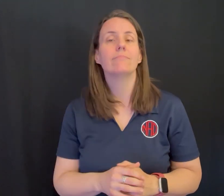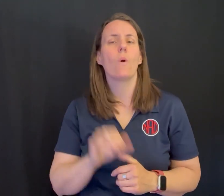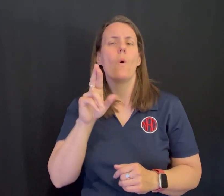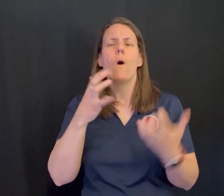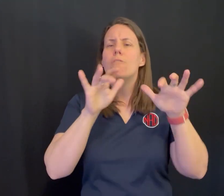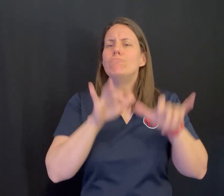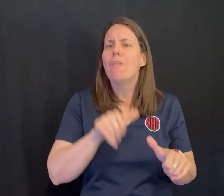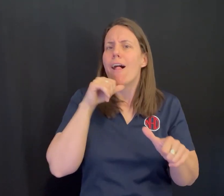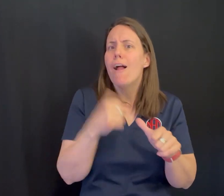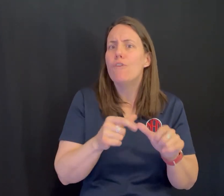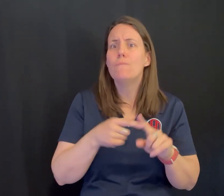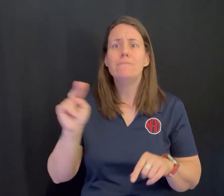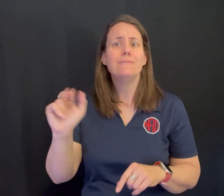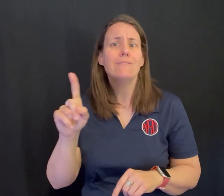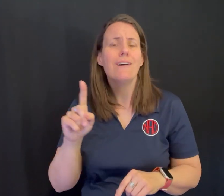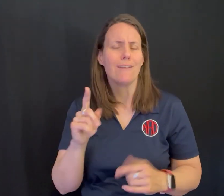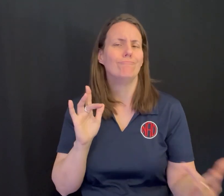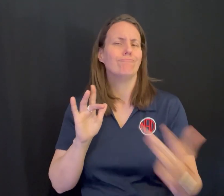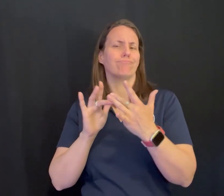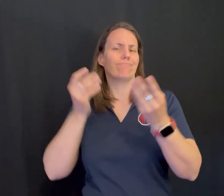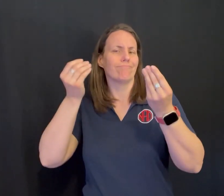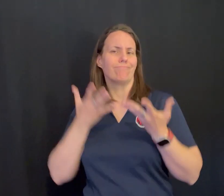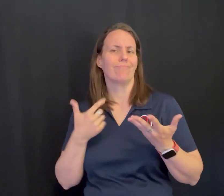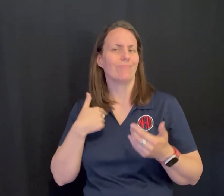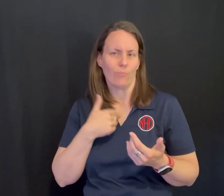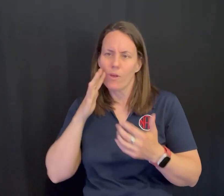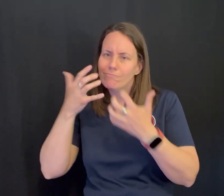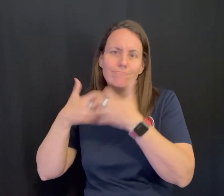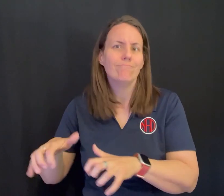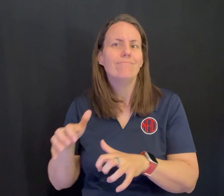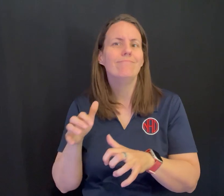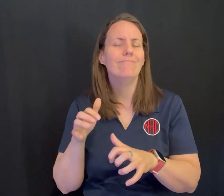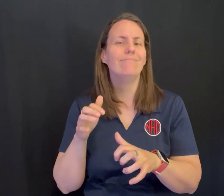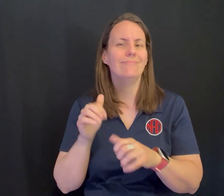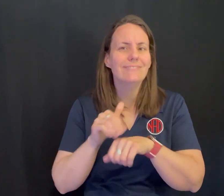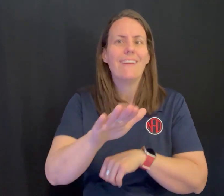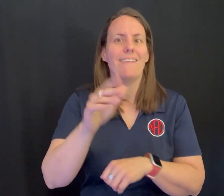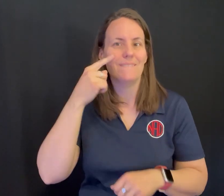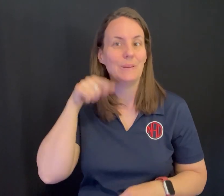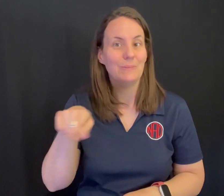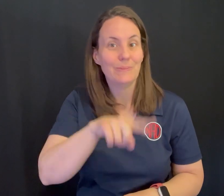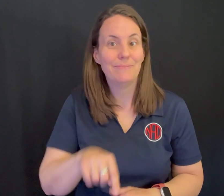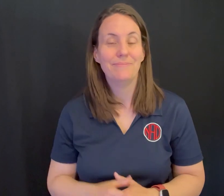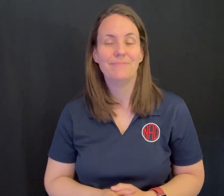or send a welcome letter for your program book. We'll be sure to handle that promptly for you!